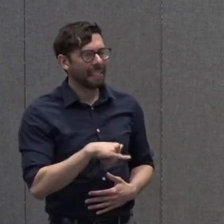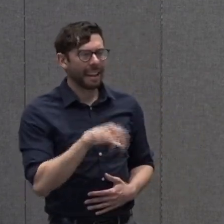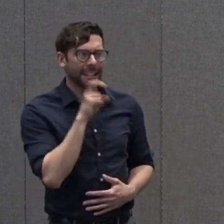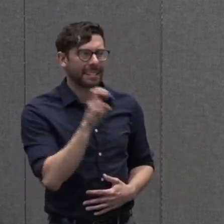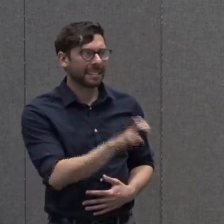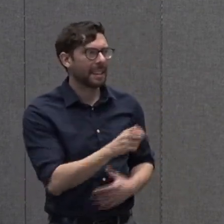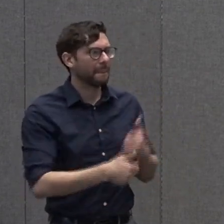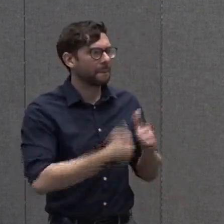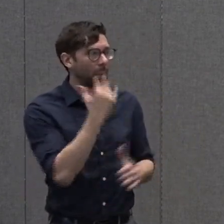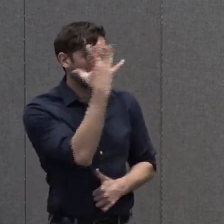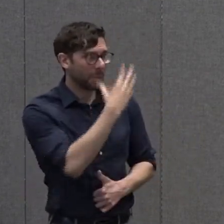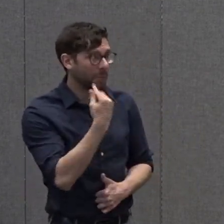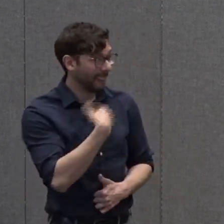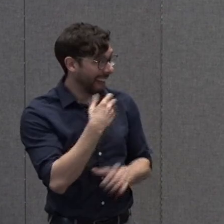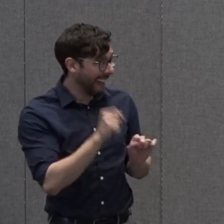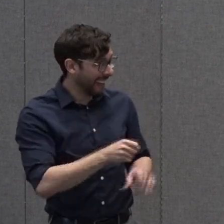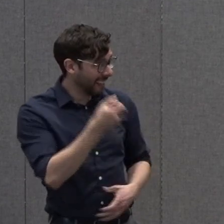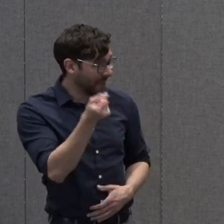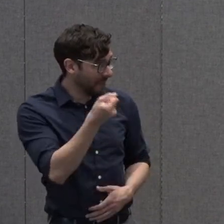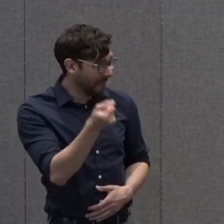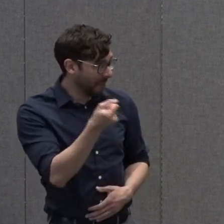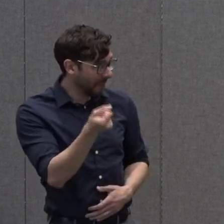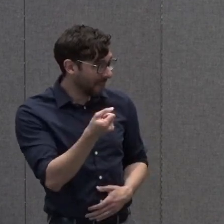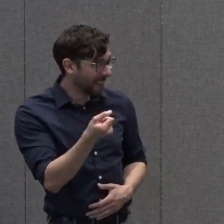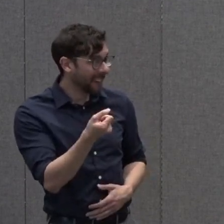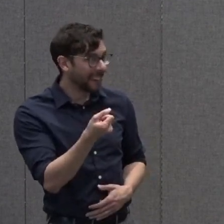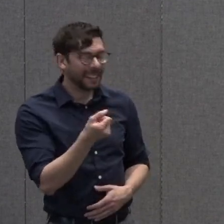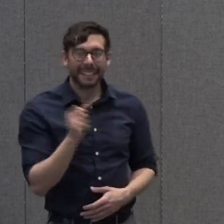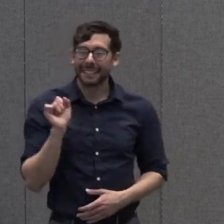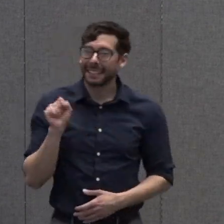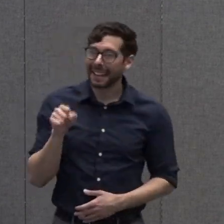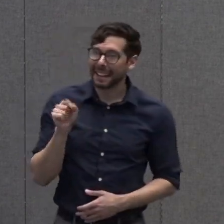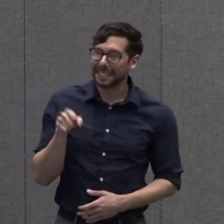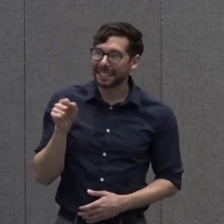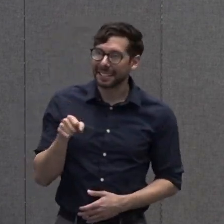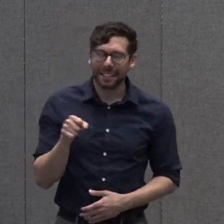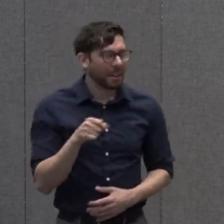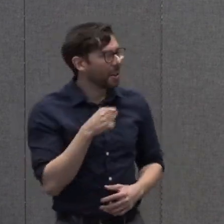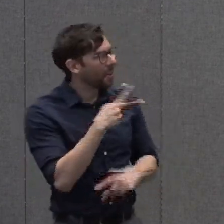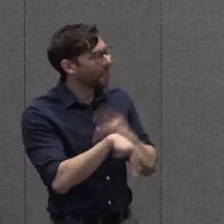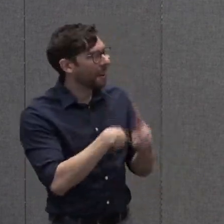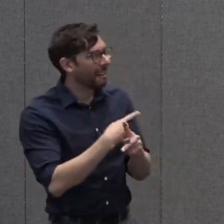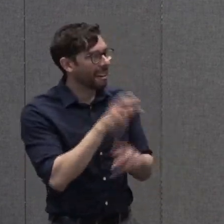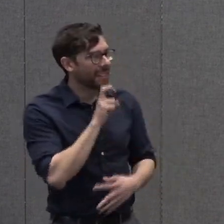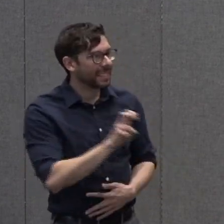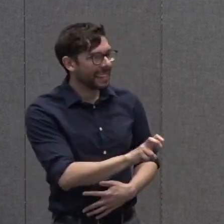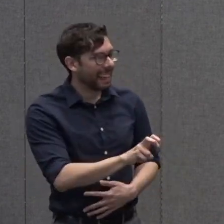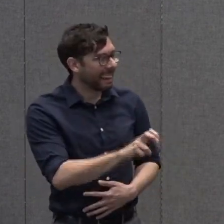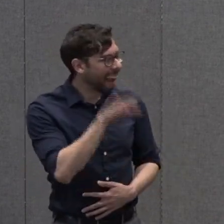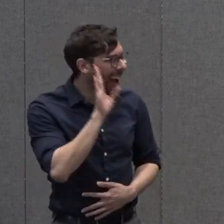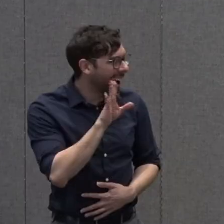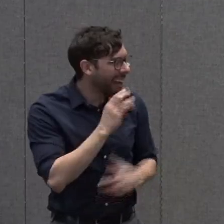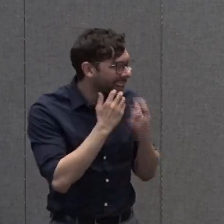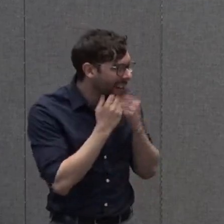And I get to hold her, him? Yes. - What kind of snake is this? Hi darling. - This is a ball python.